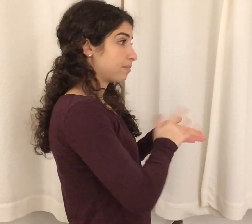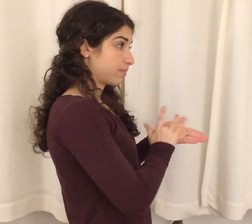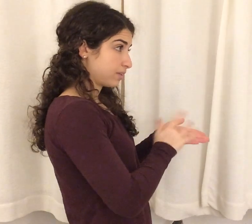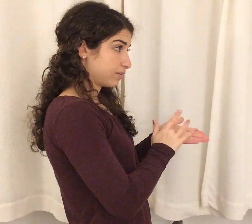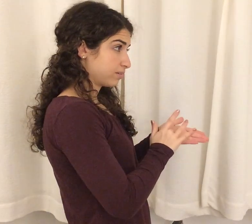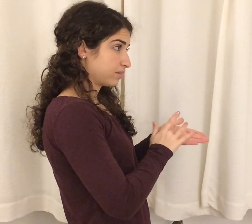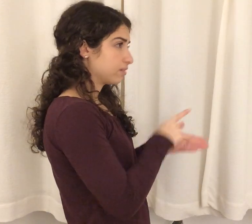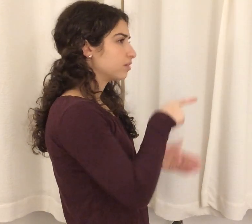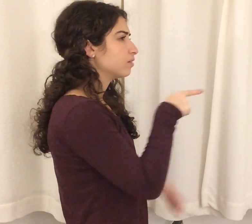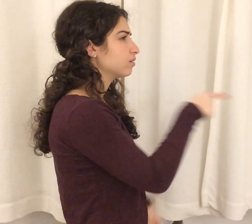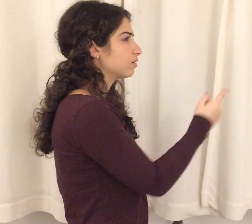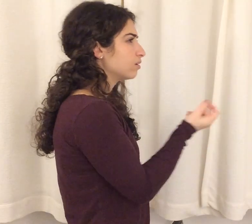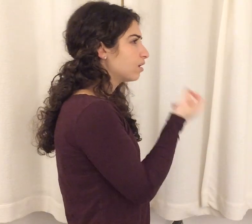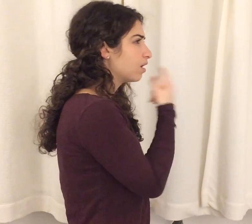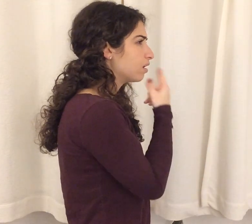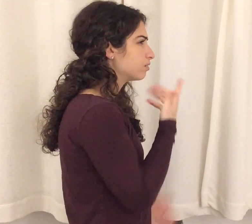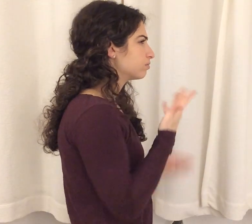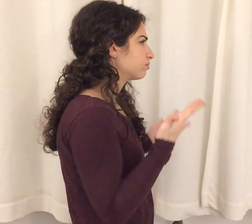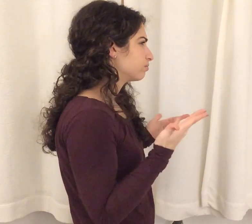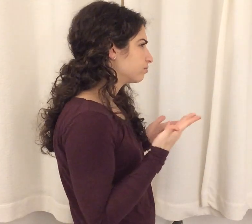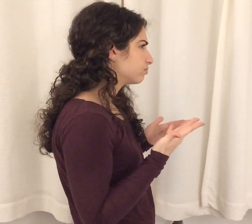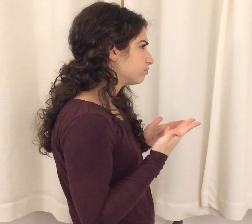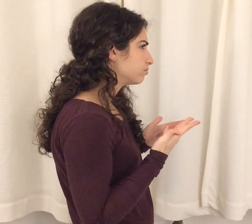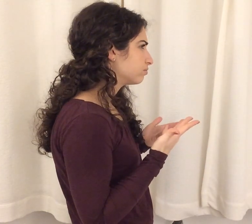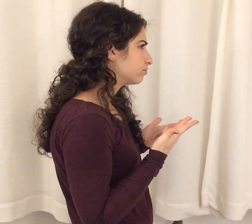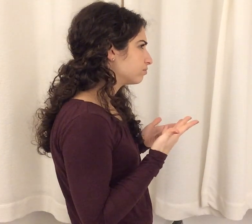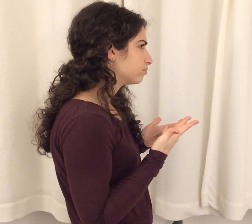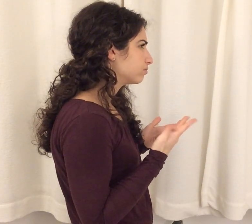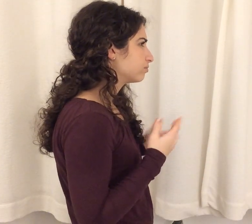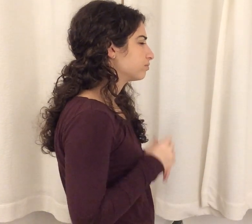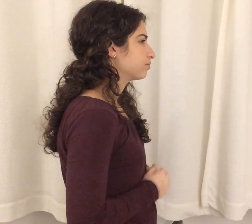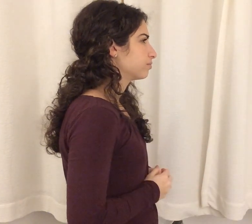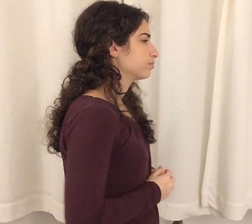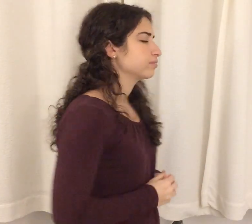medicine you take what